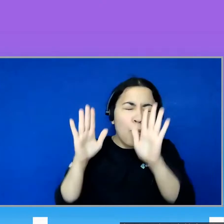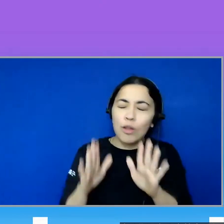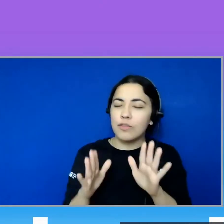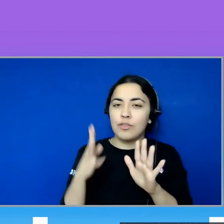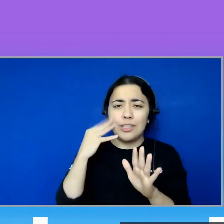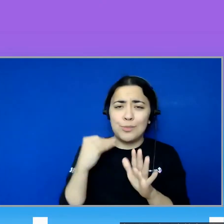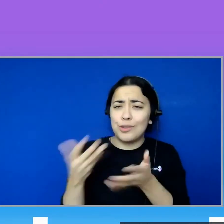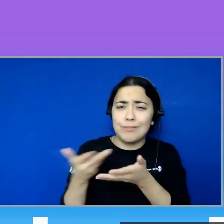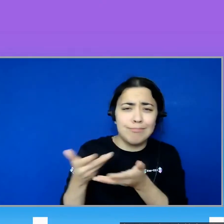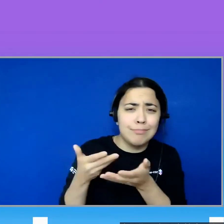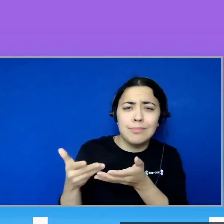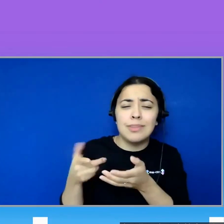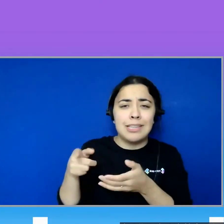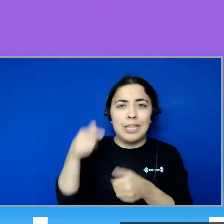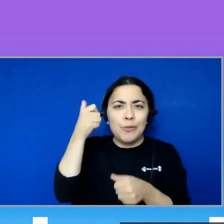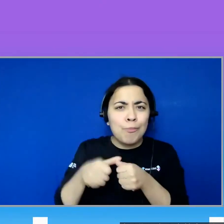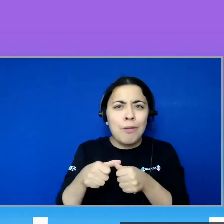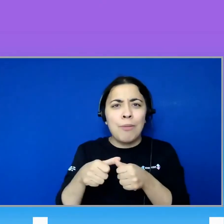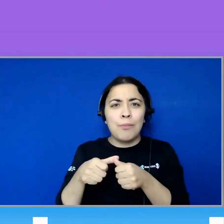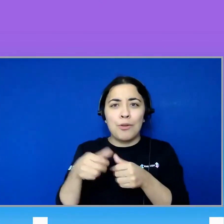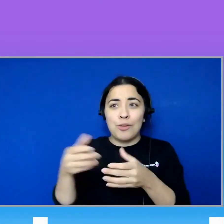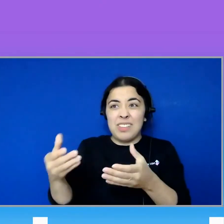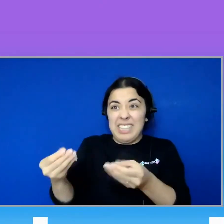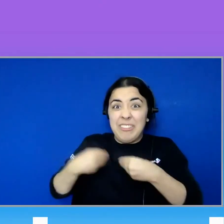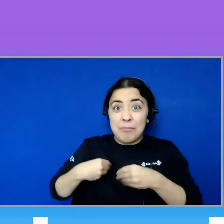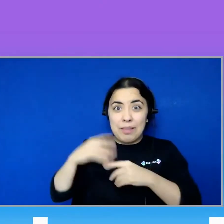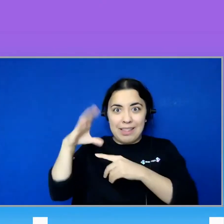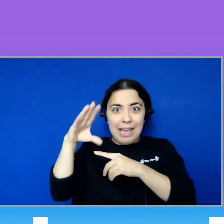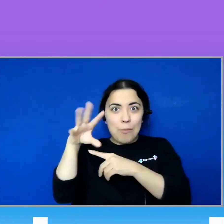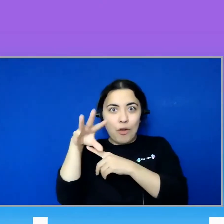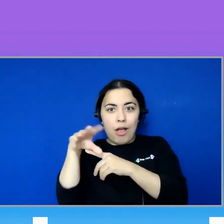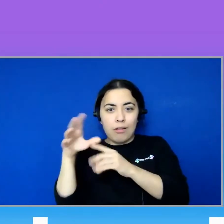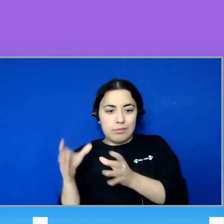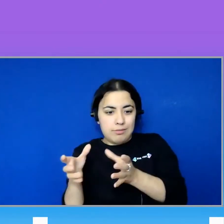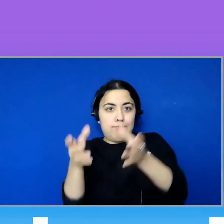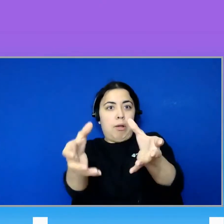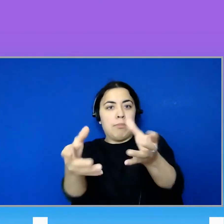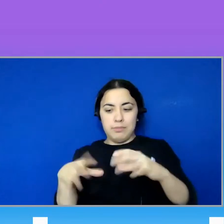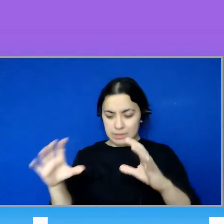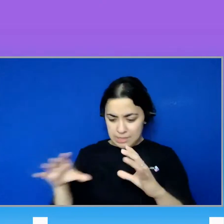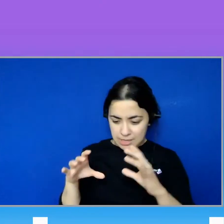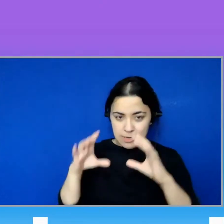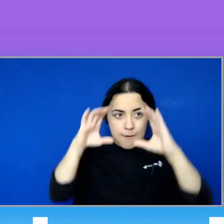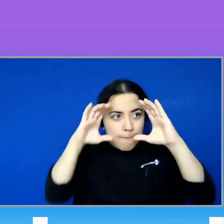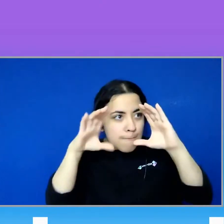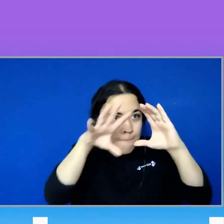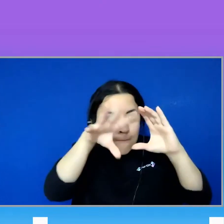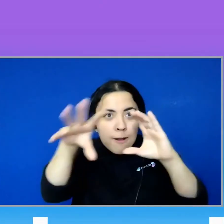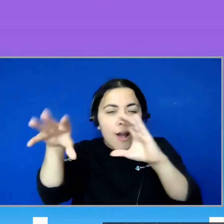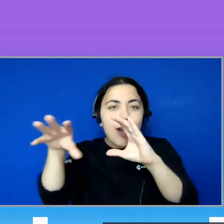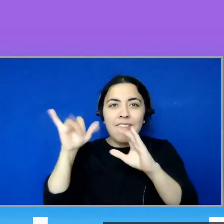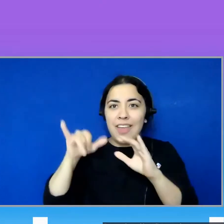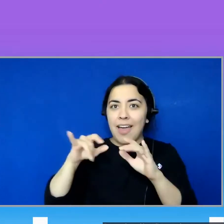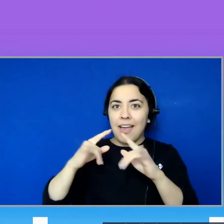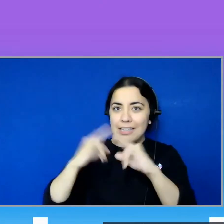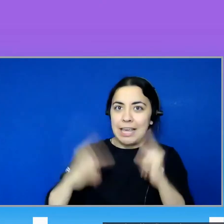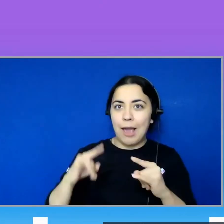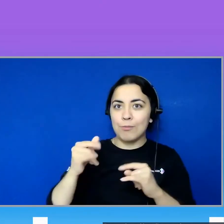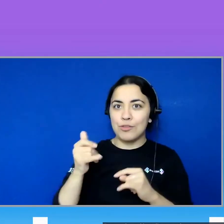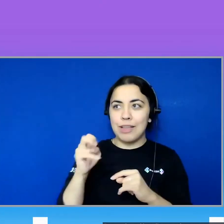wonderful experience where he remembered handing me the camera one day and just remembered his